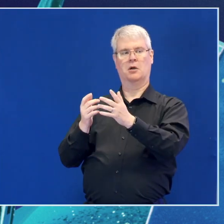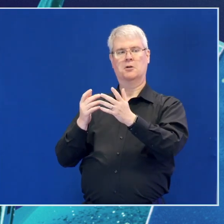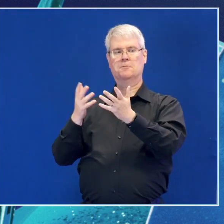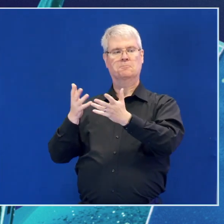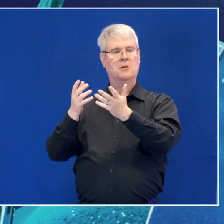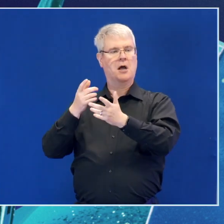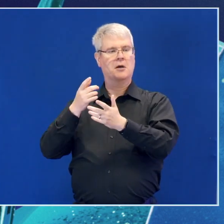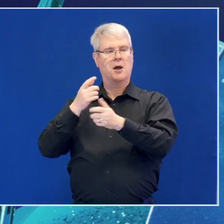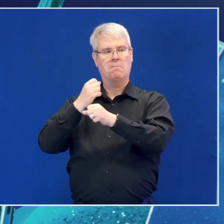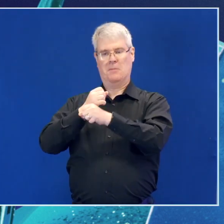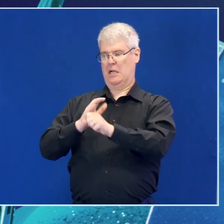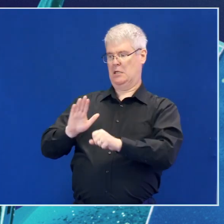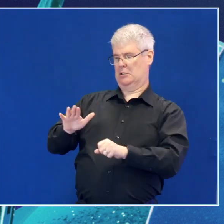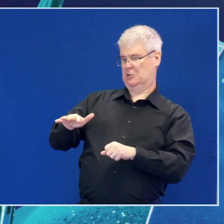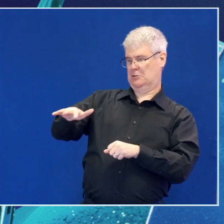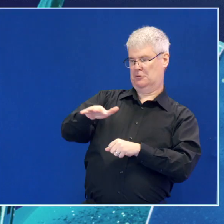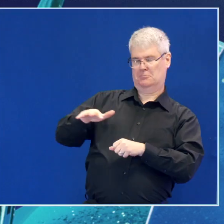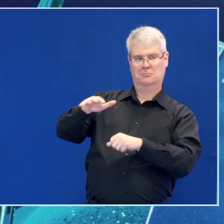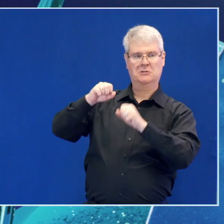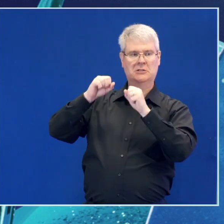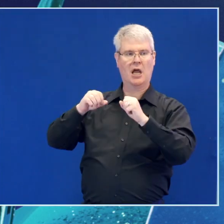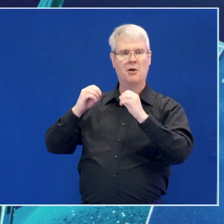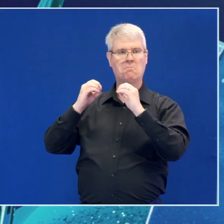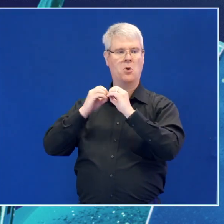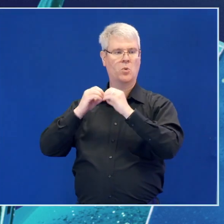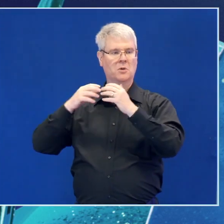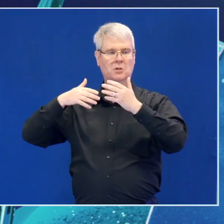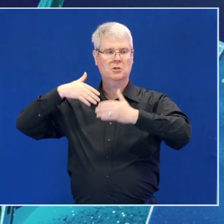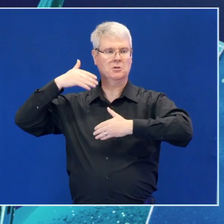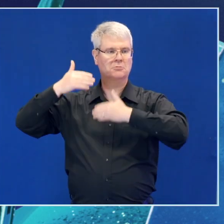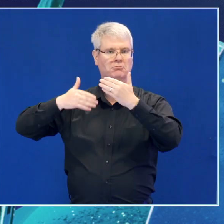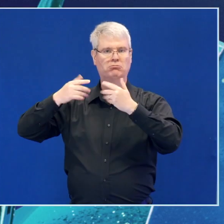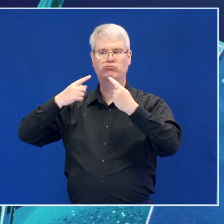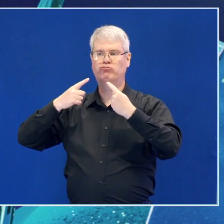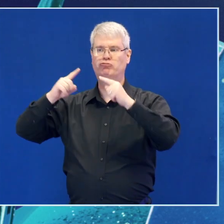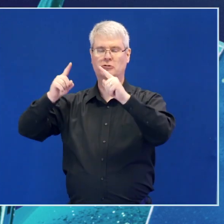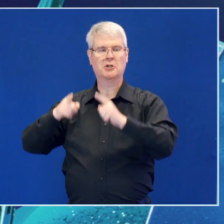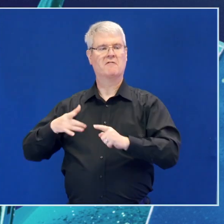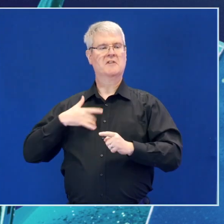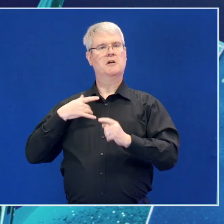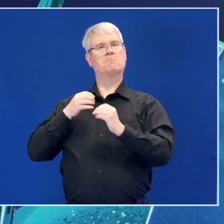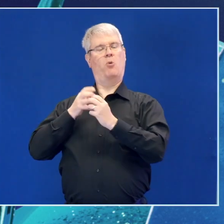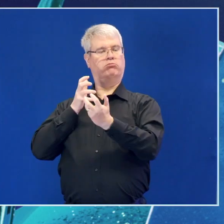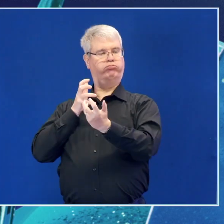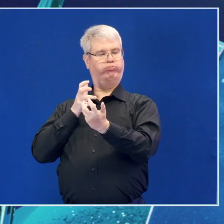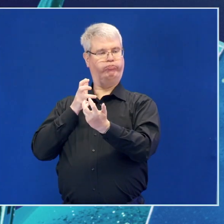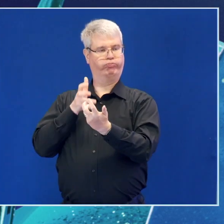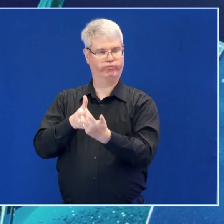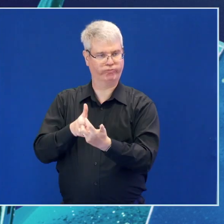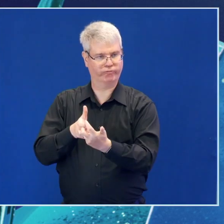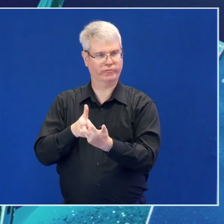that is more neurofriendly? So our neurodiversity job coaching with Genius